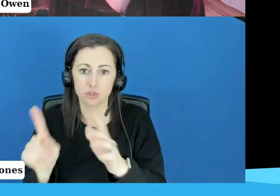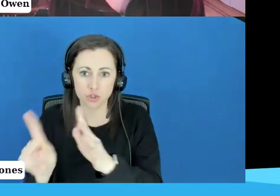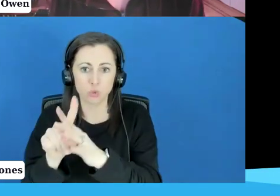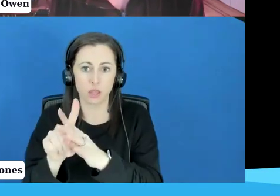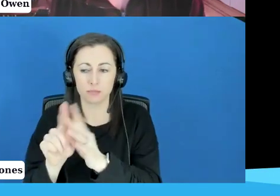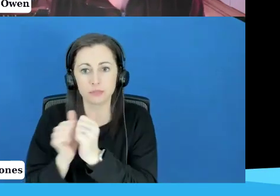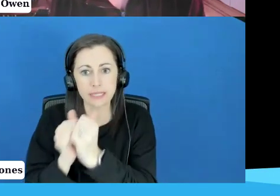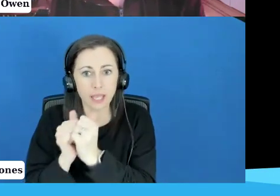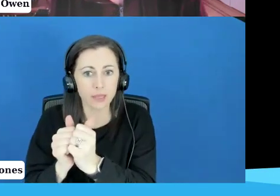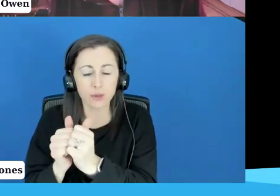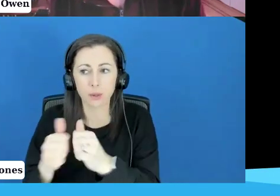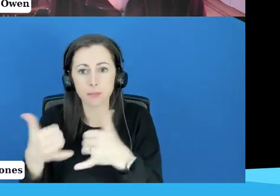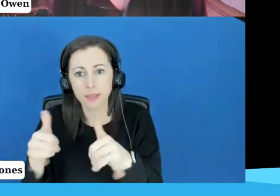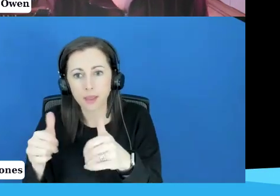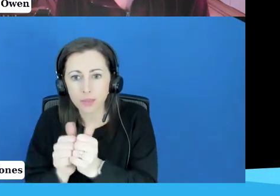and play with them, honestly.